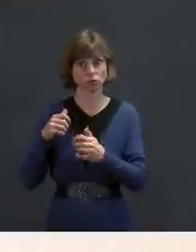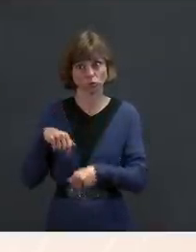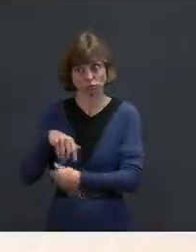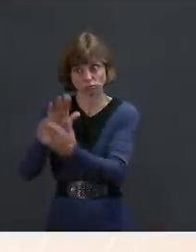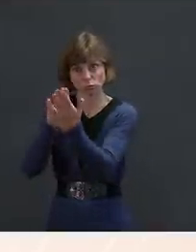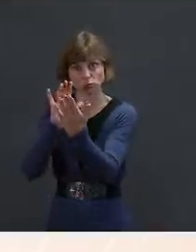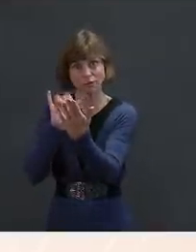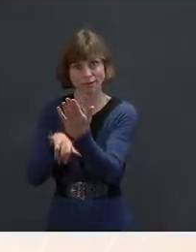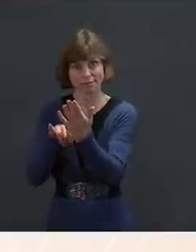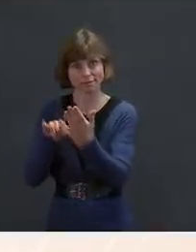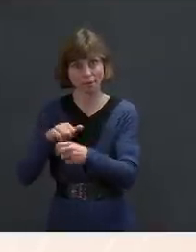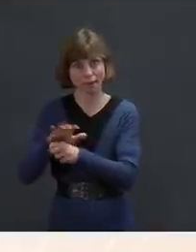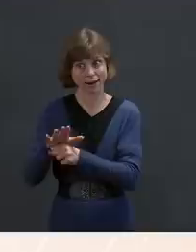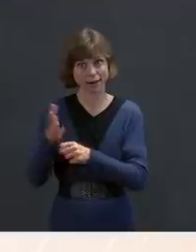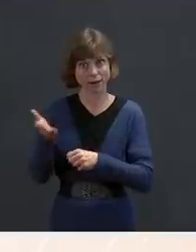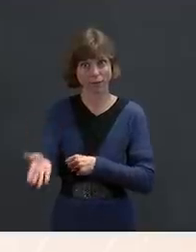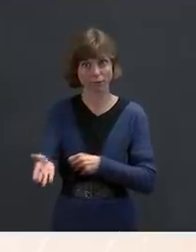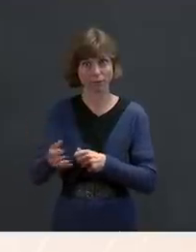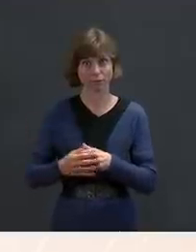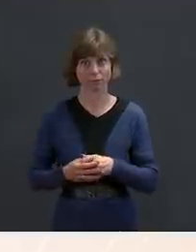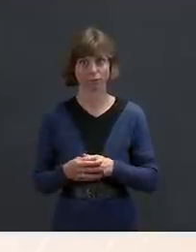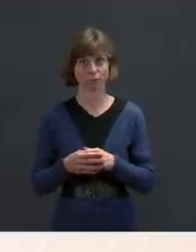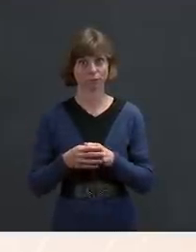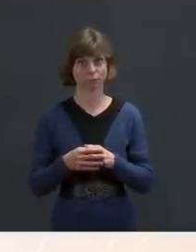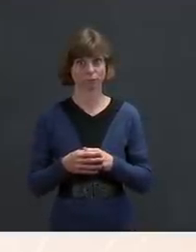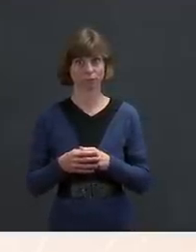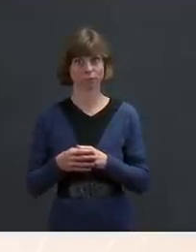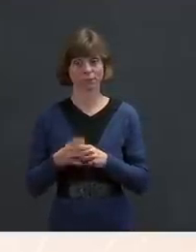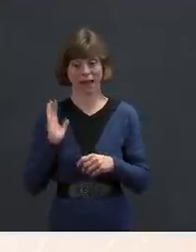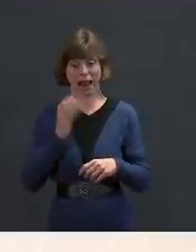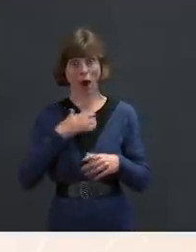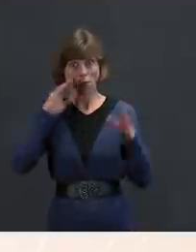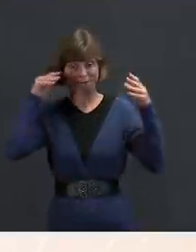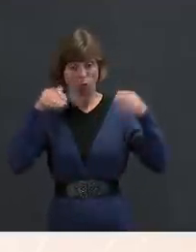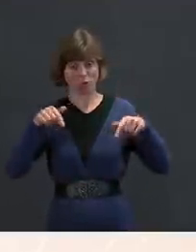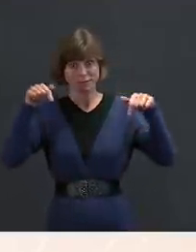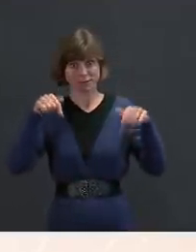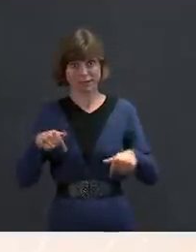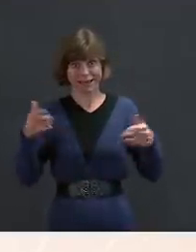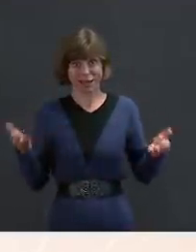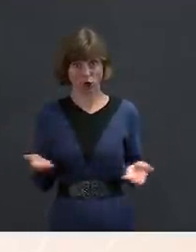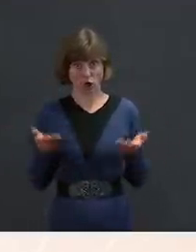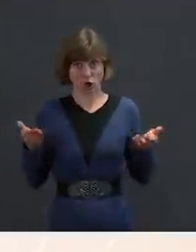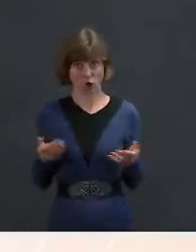Our focus is on -- here -- is on getting the American people vaccinated.